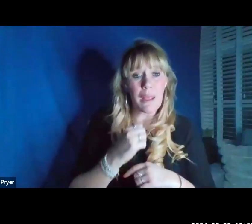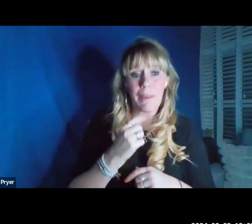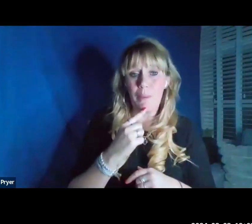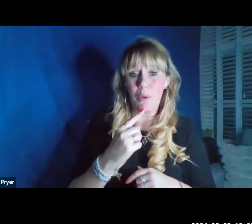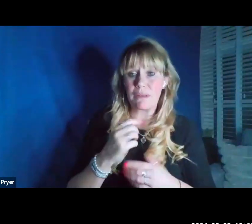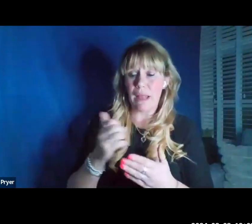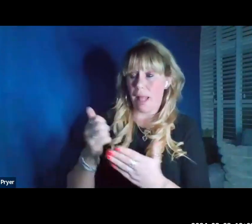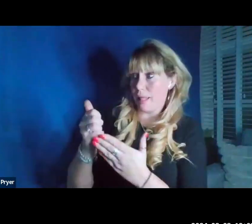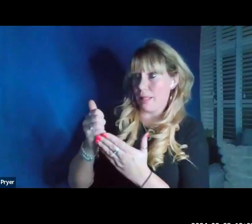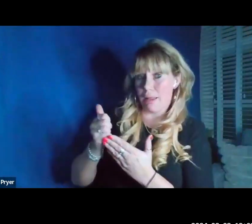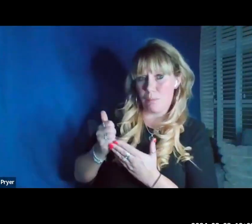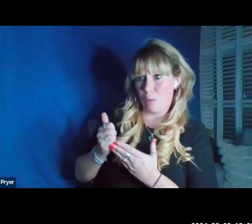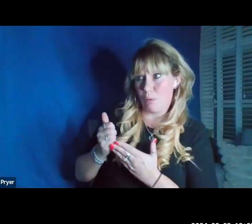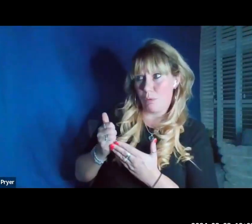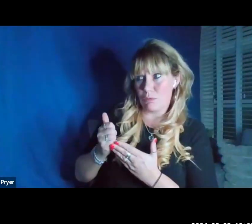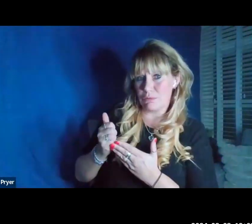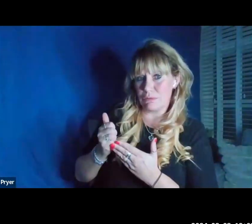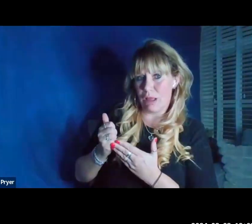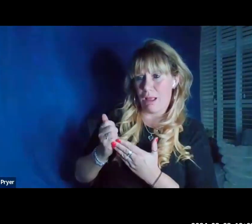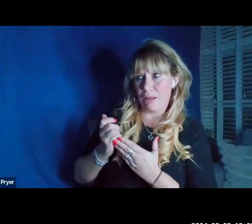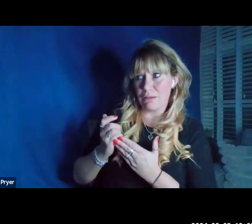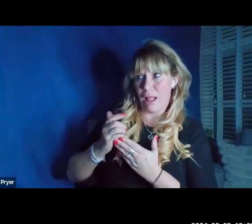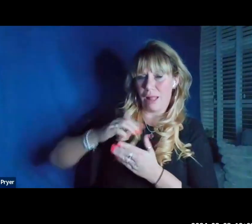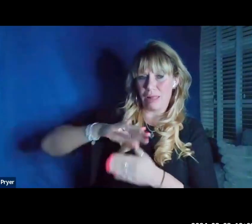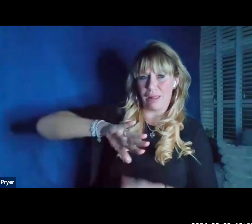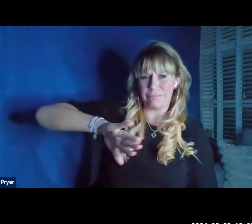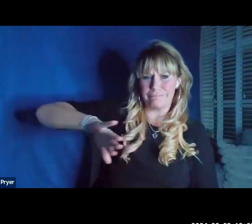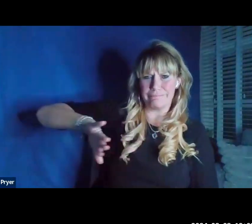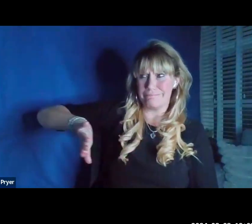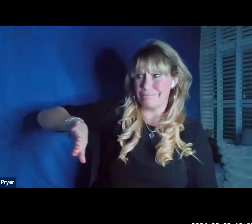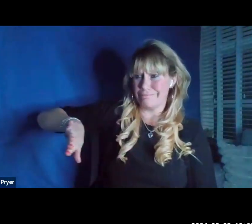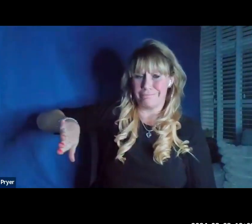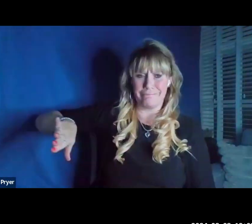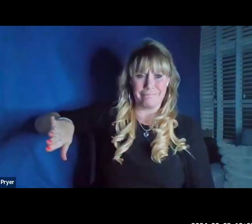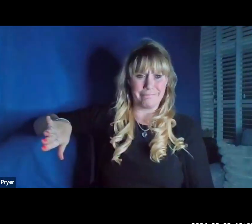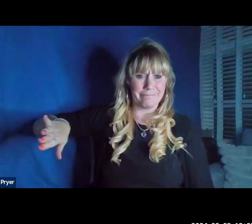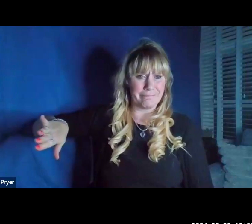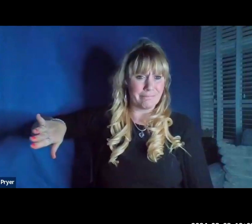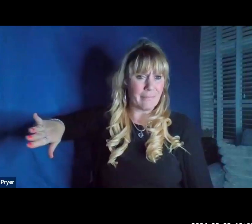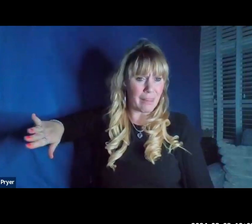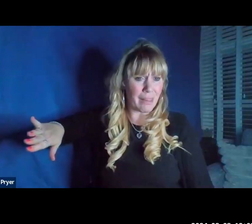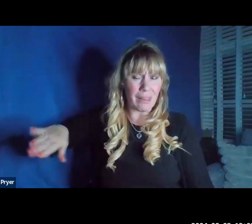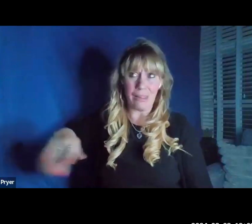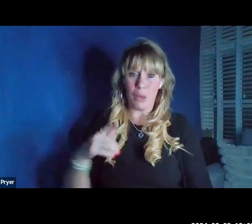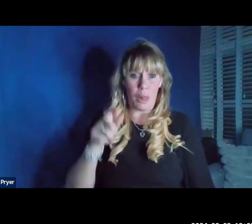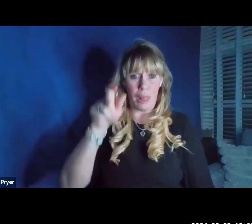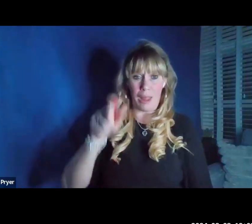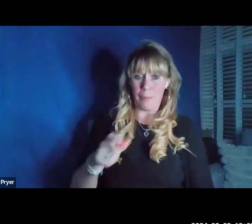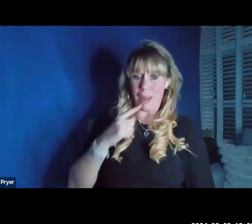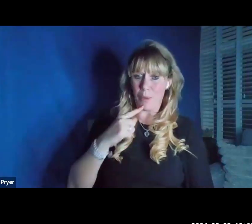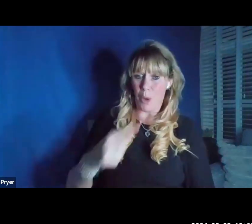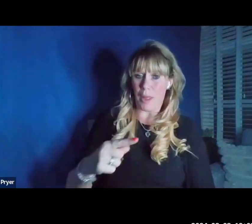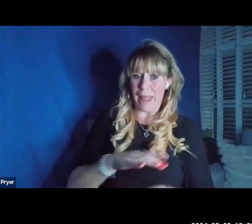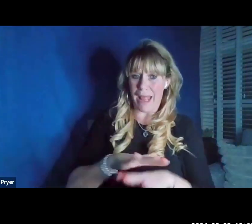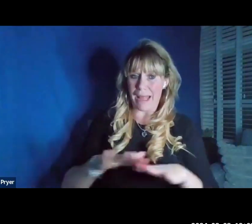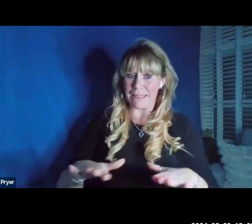How much they care BUT